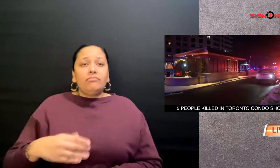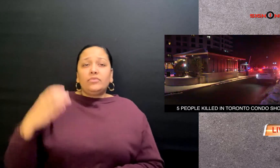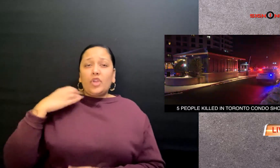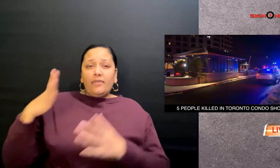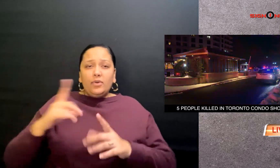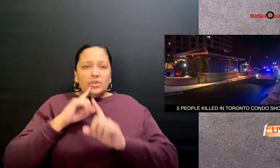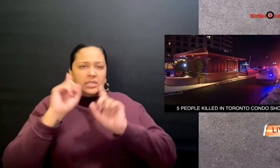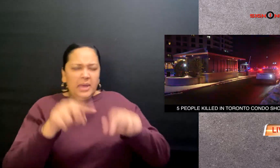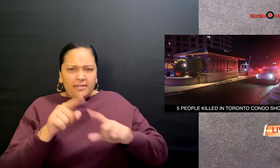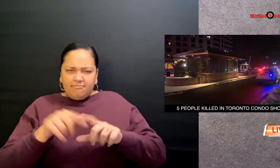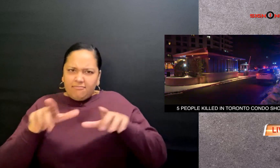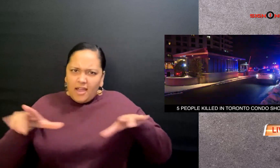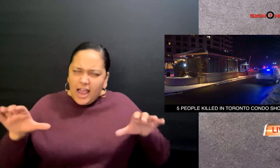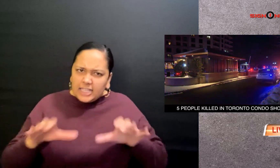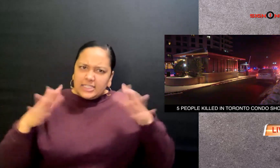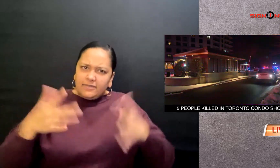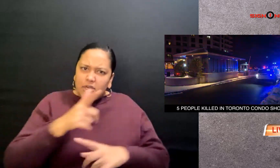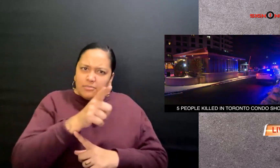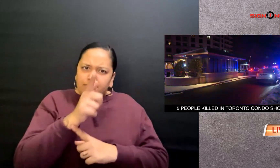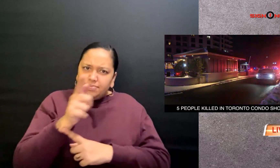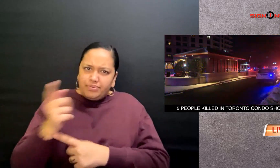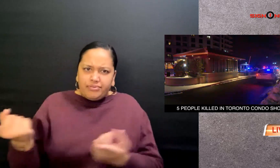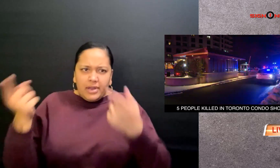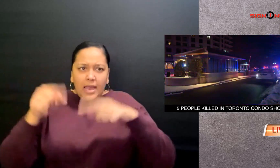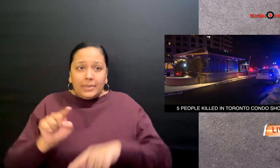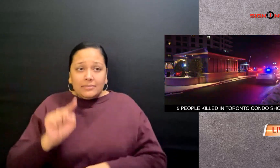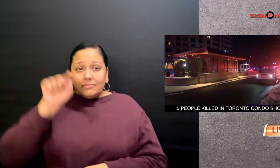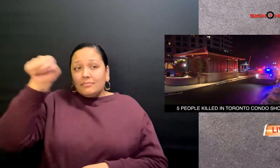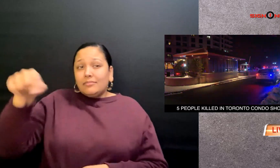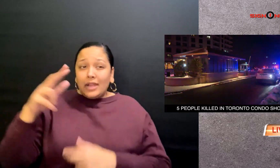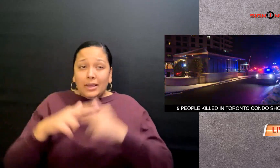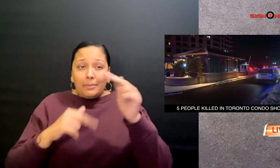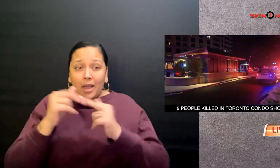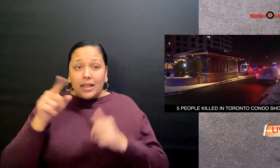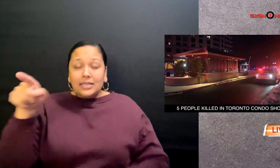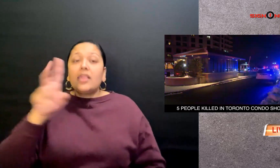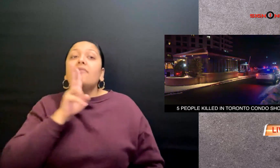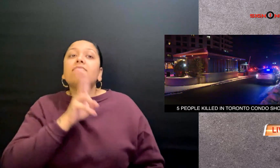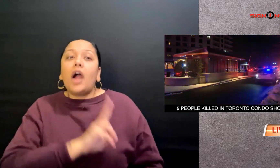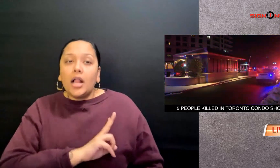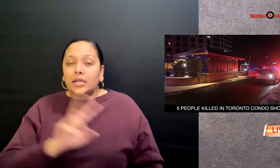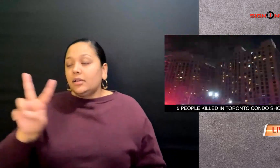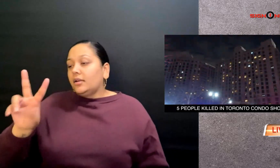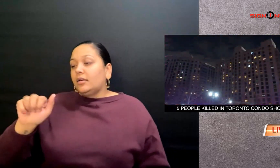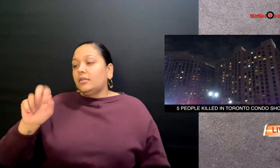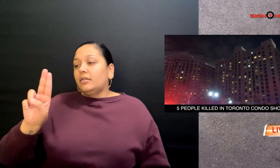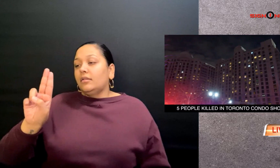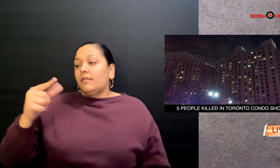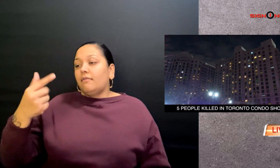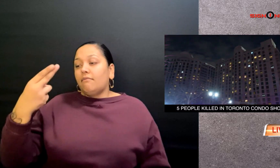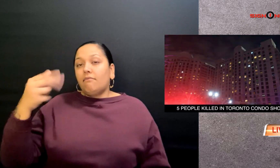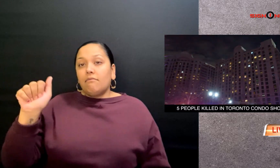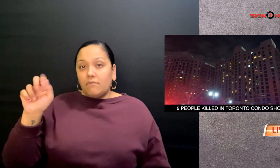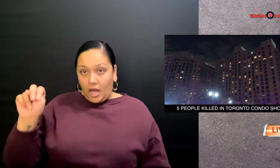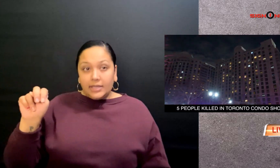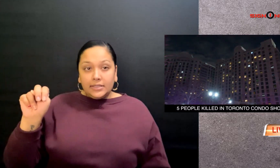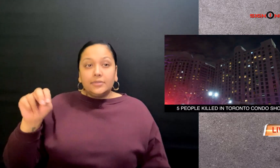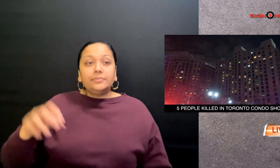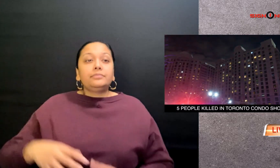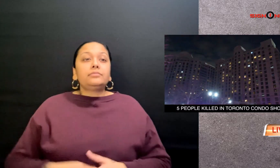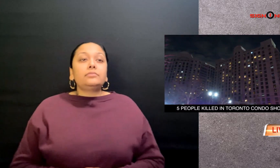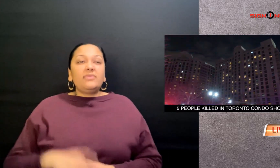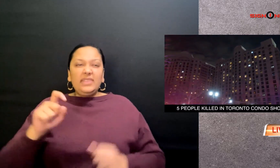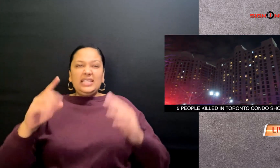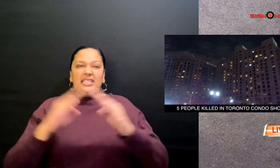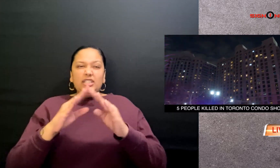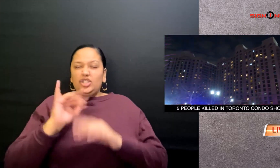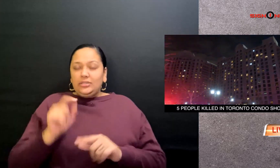at around 7:20 PM officers responded to an active shooting call at a building in Vaughan